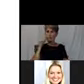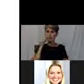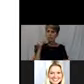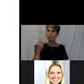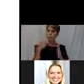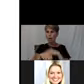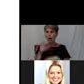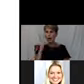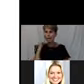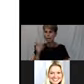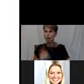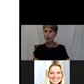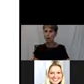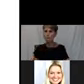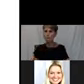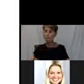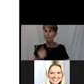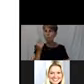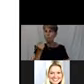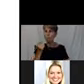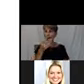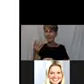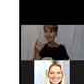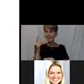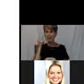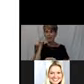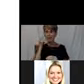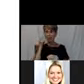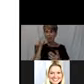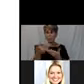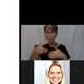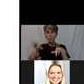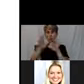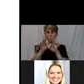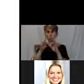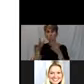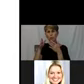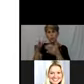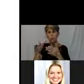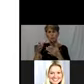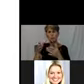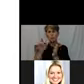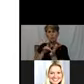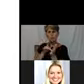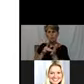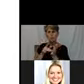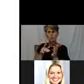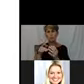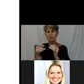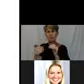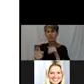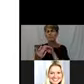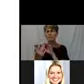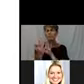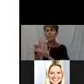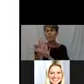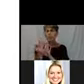But if there was one thing that I think is really the key to street medicine it's this. It's this approach with radical humility.